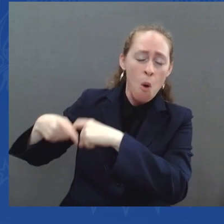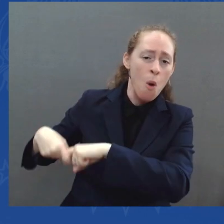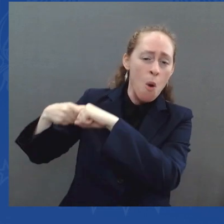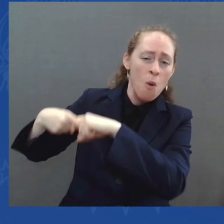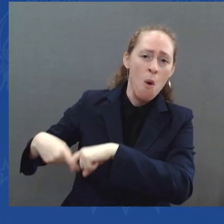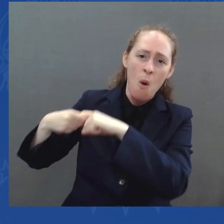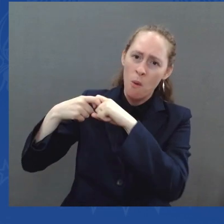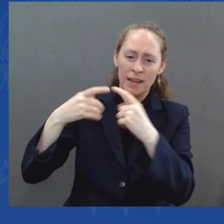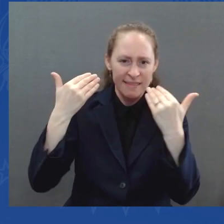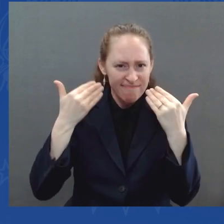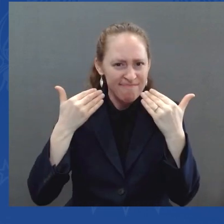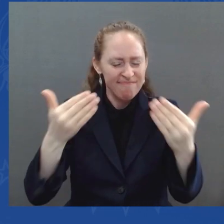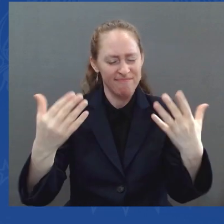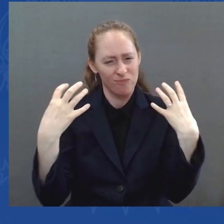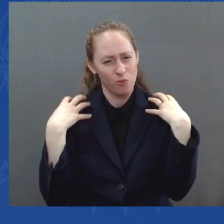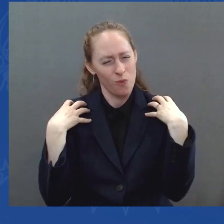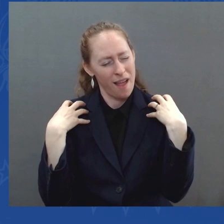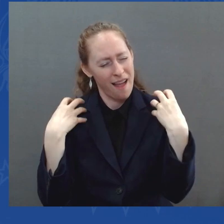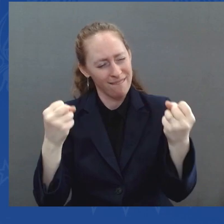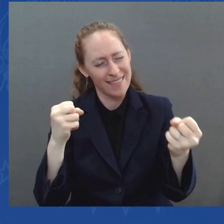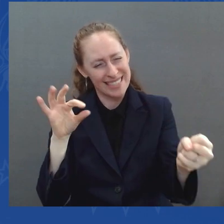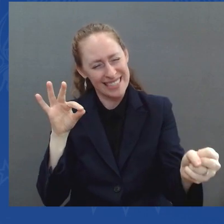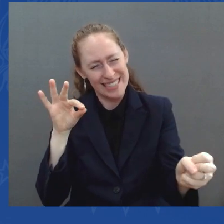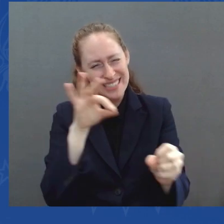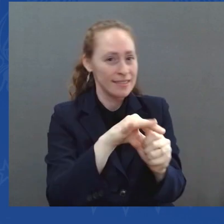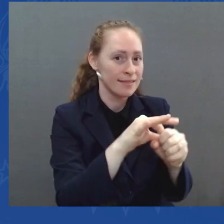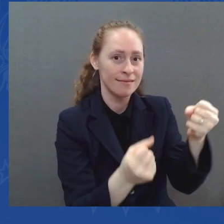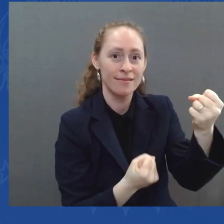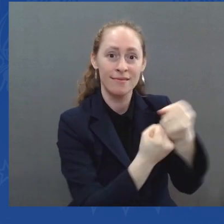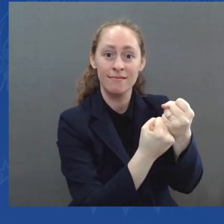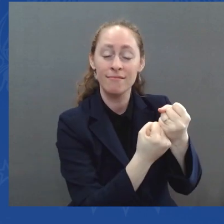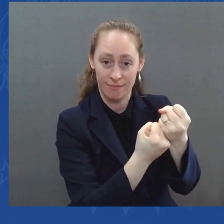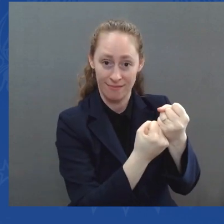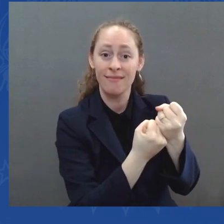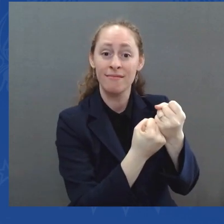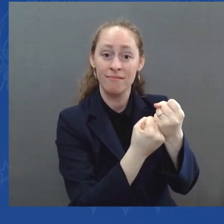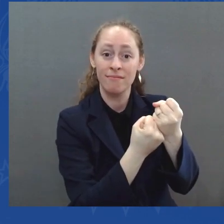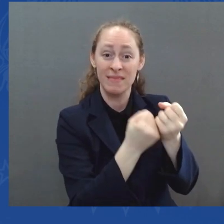would likely cost them their seat,